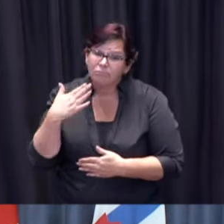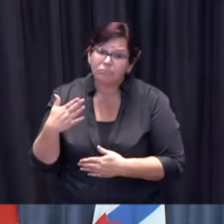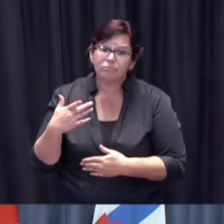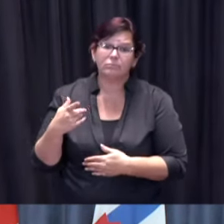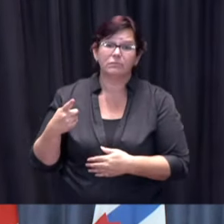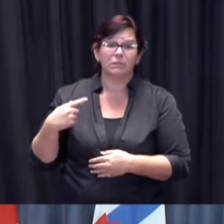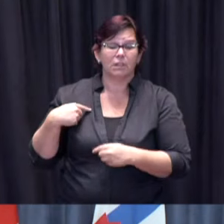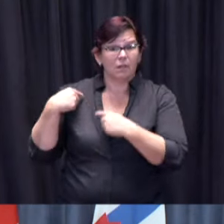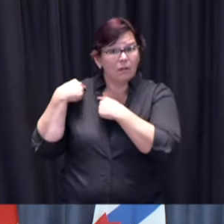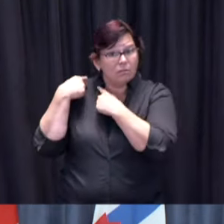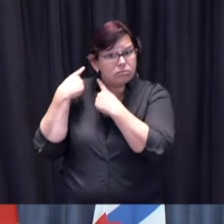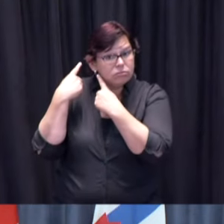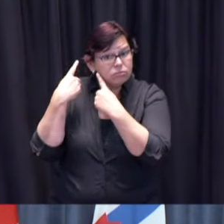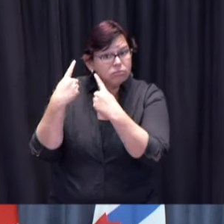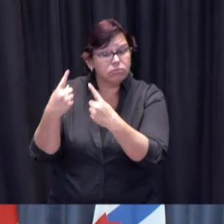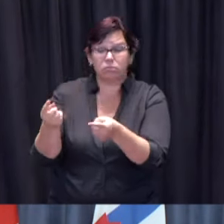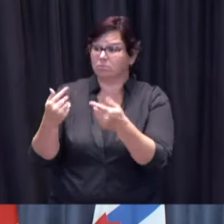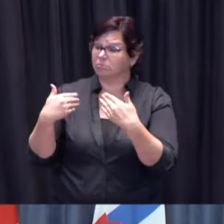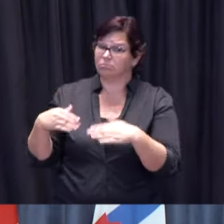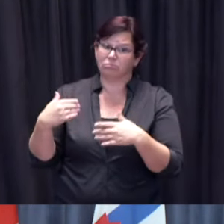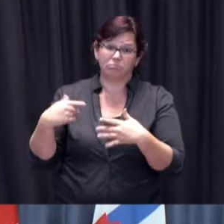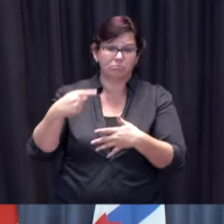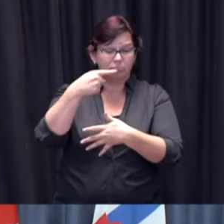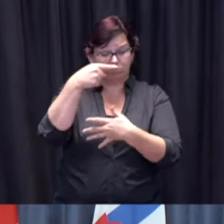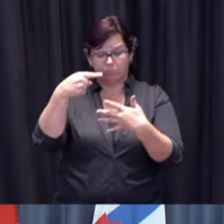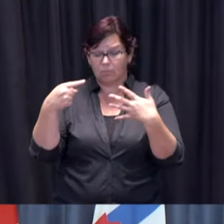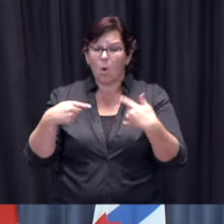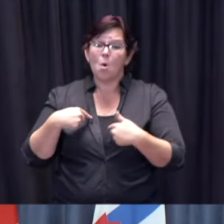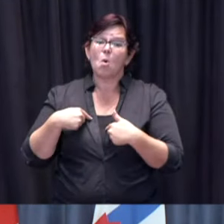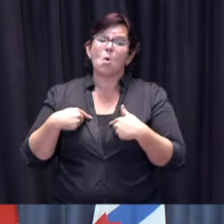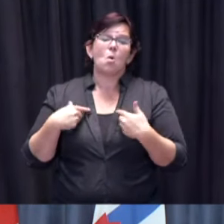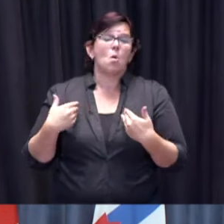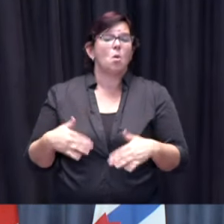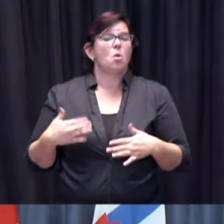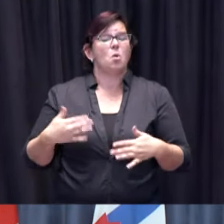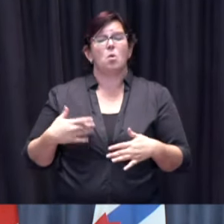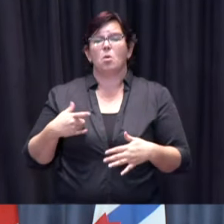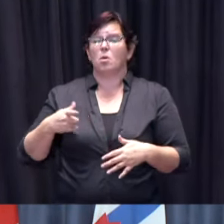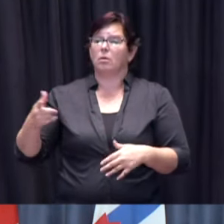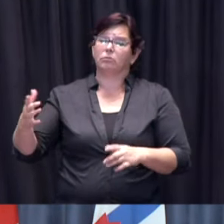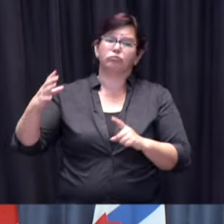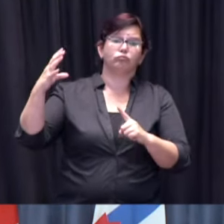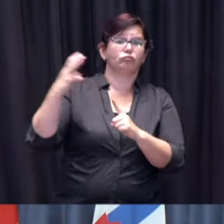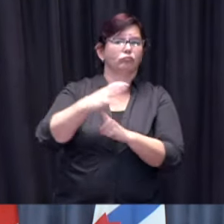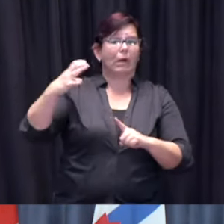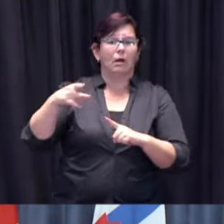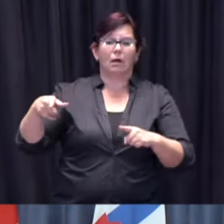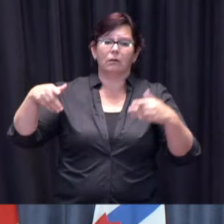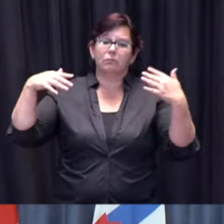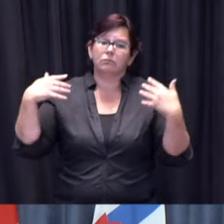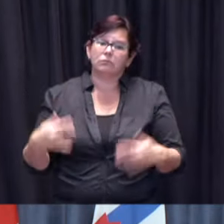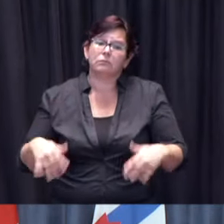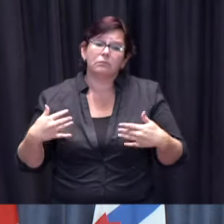your leadership has just been absolutely stellar and I'll also like to thank the Board of Health chair